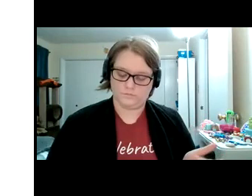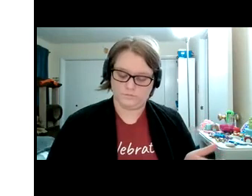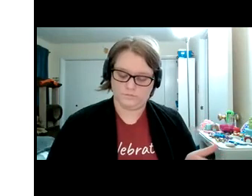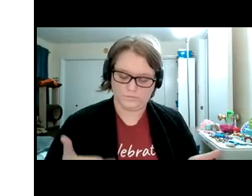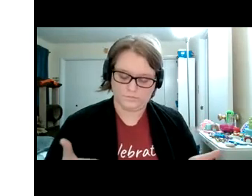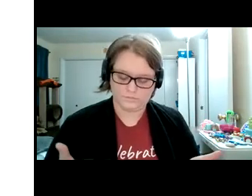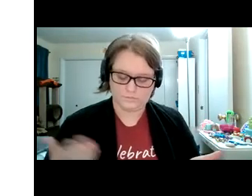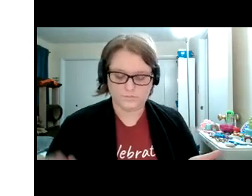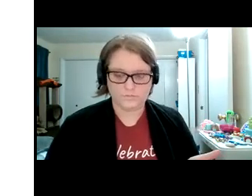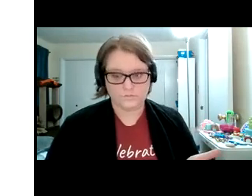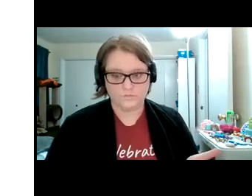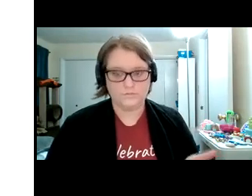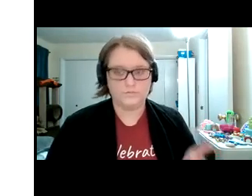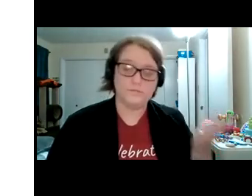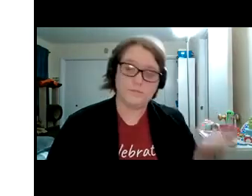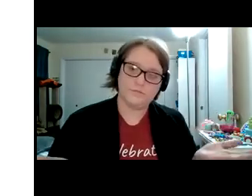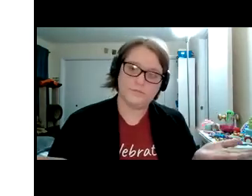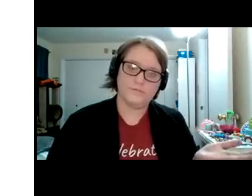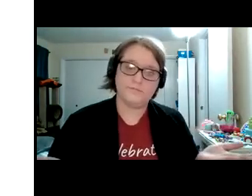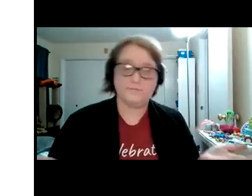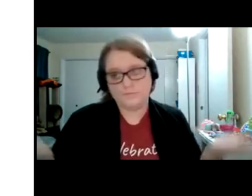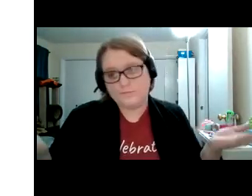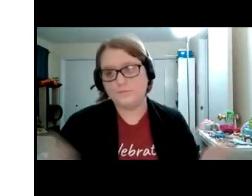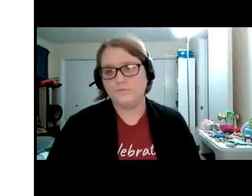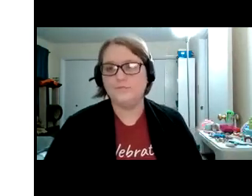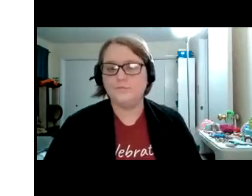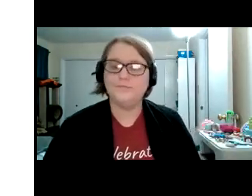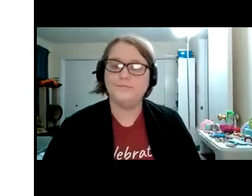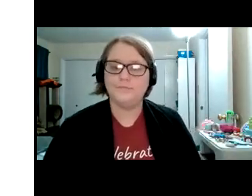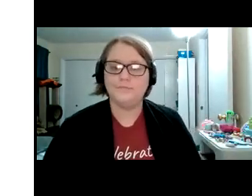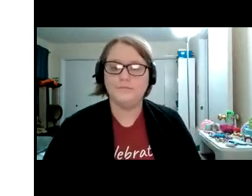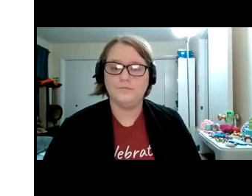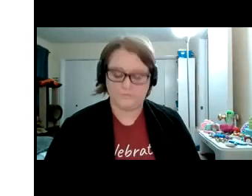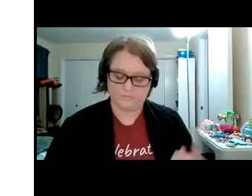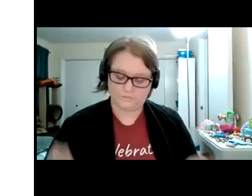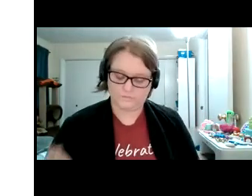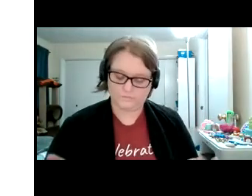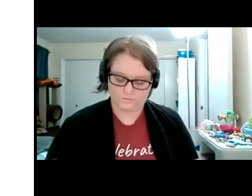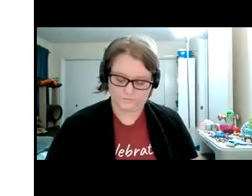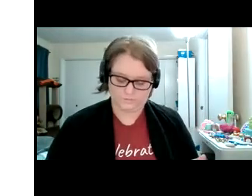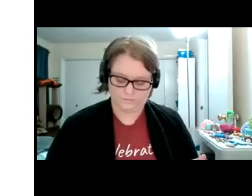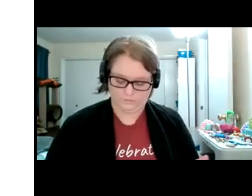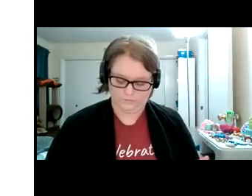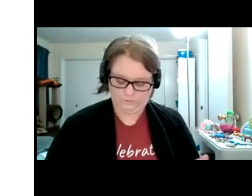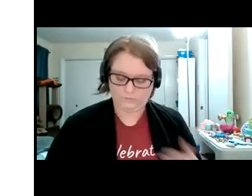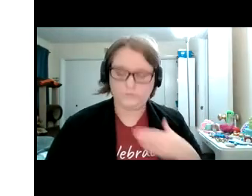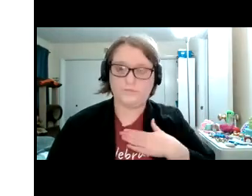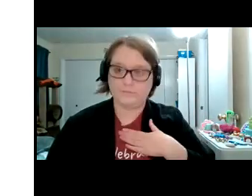or create with other people with disabilities and their families. I make posts sharing my story as a